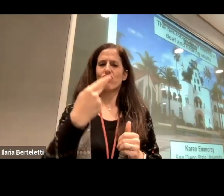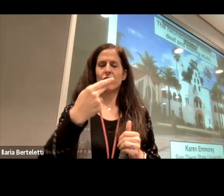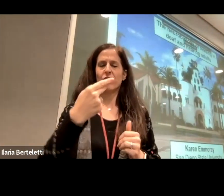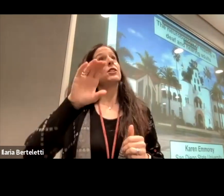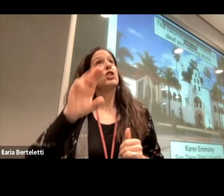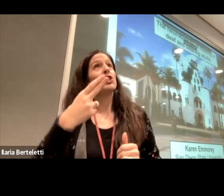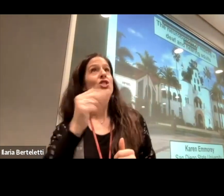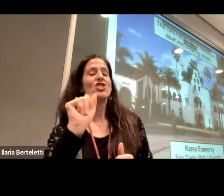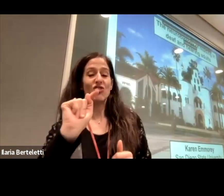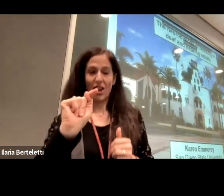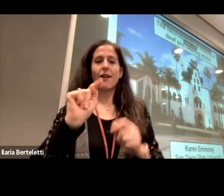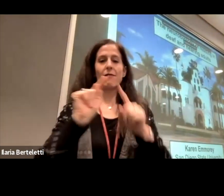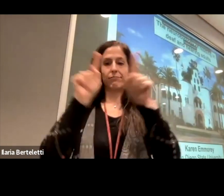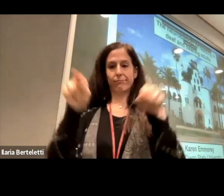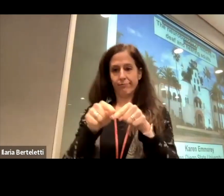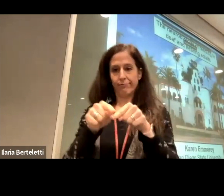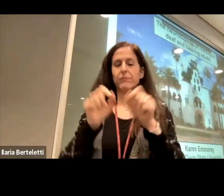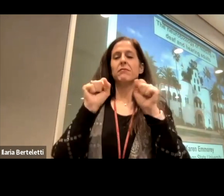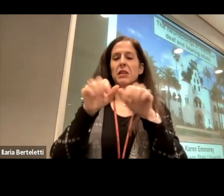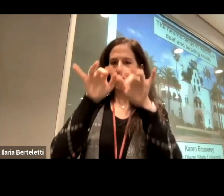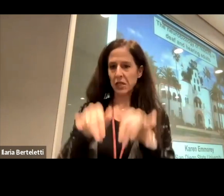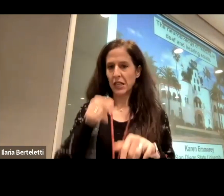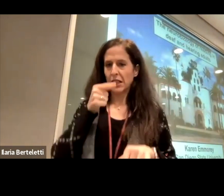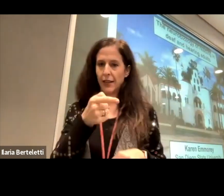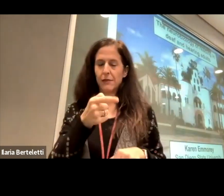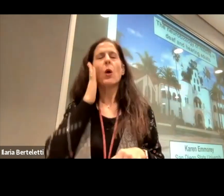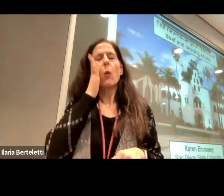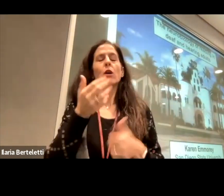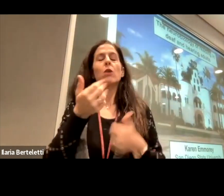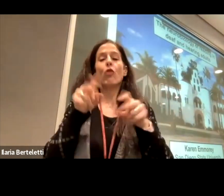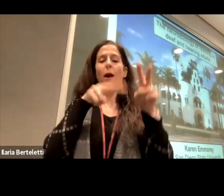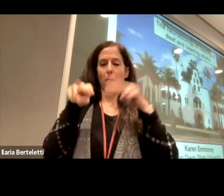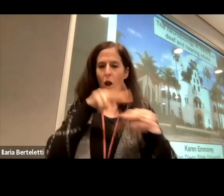Please do use the Q&A for presenter questions.